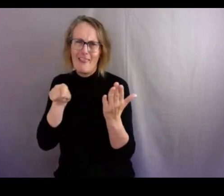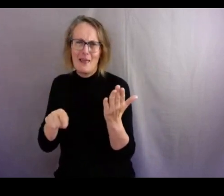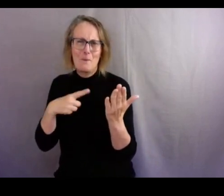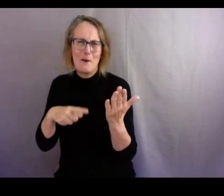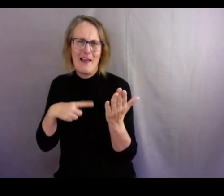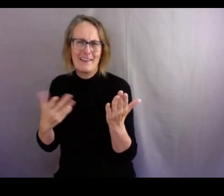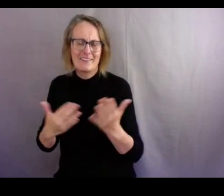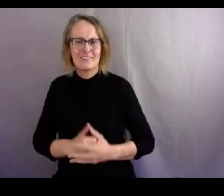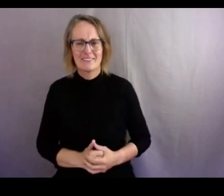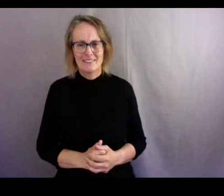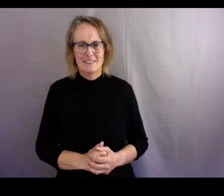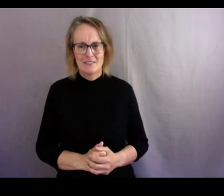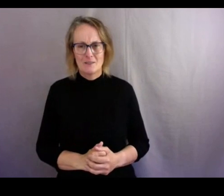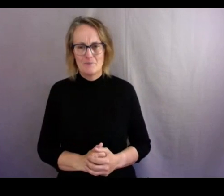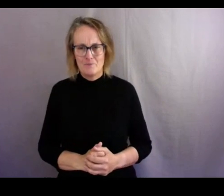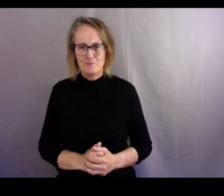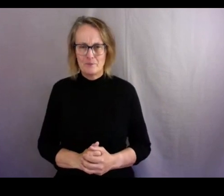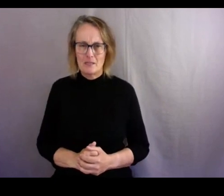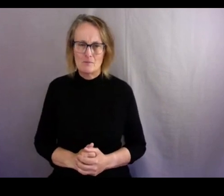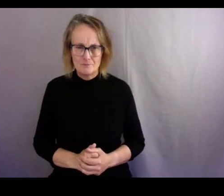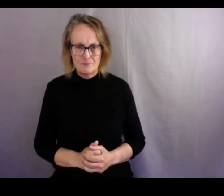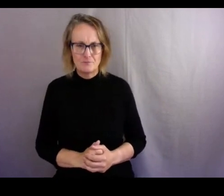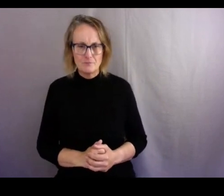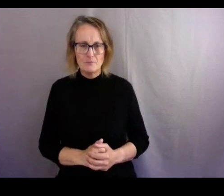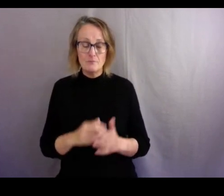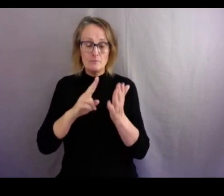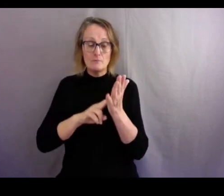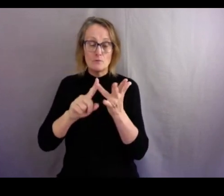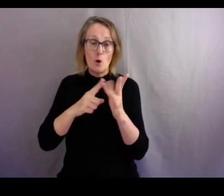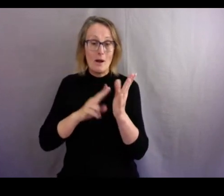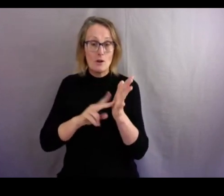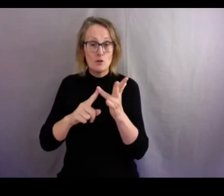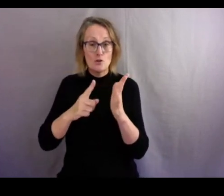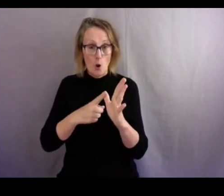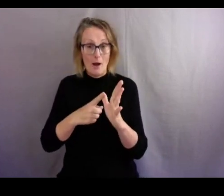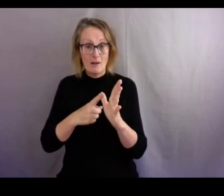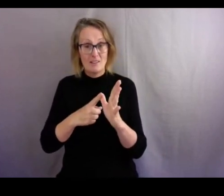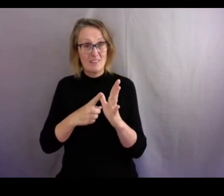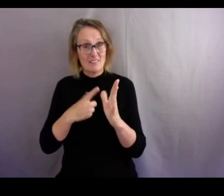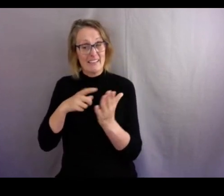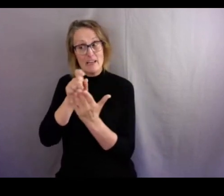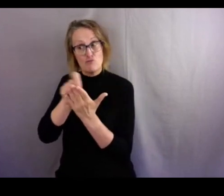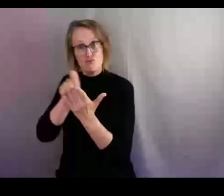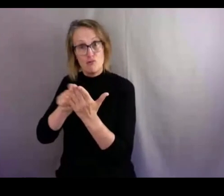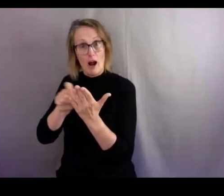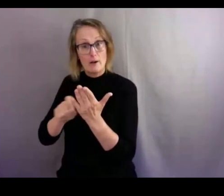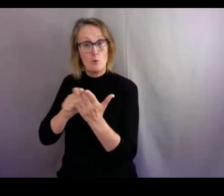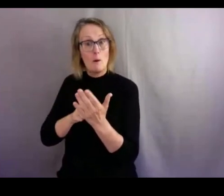on his return from his first trip to Tahiti. And in 1893, in a letter to his wife, he explains,